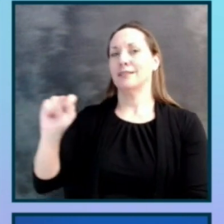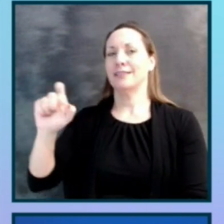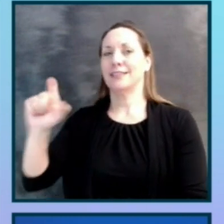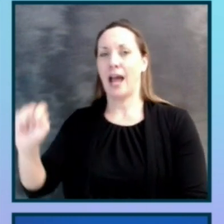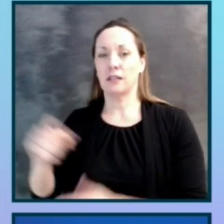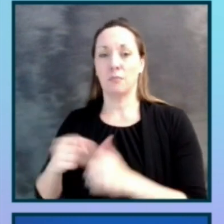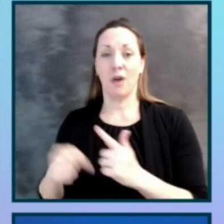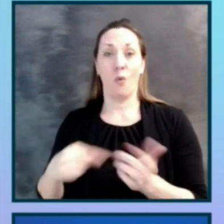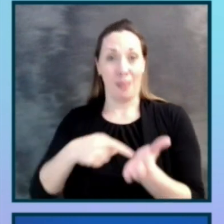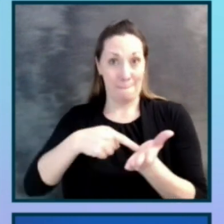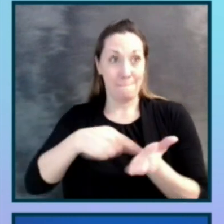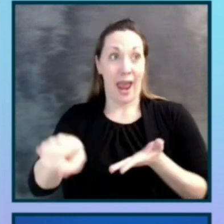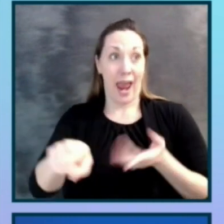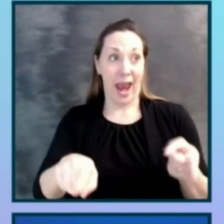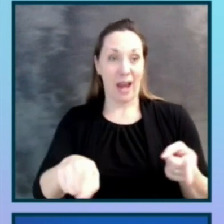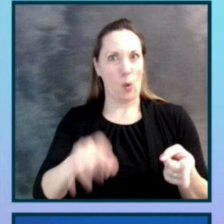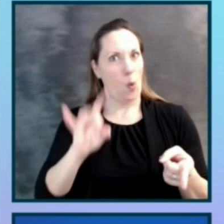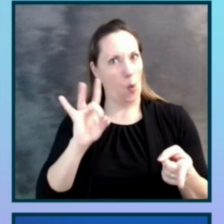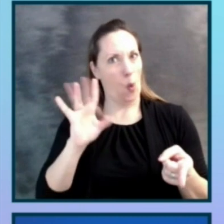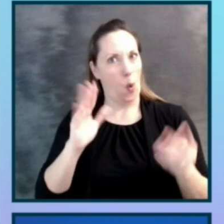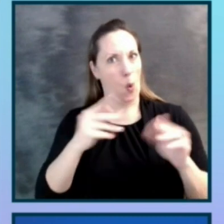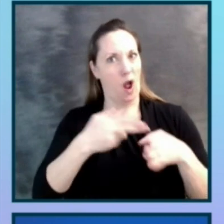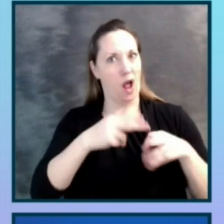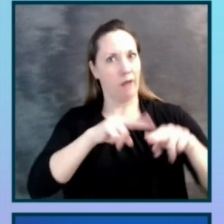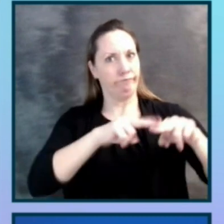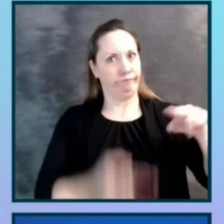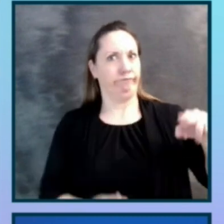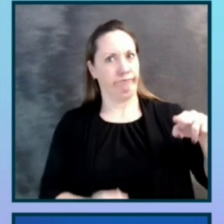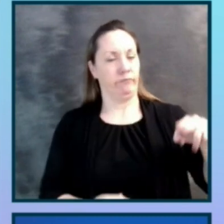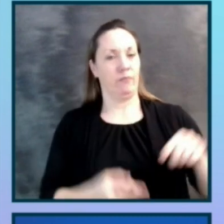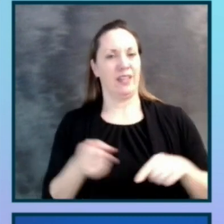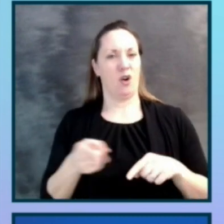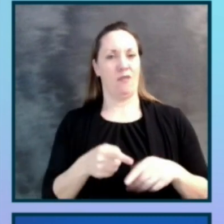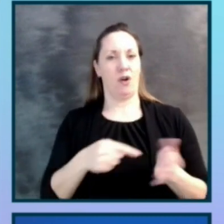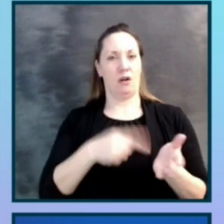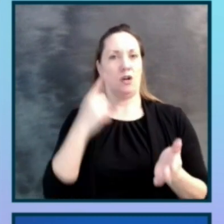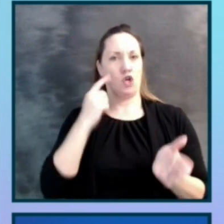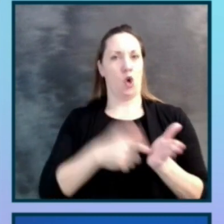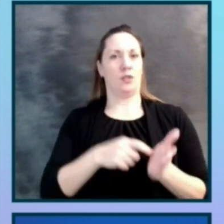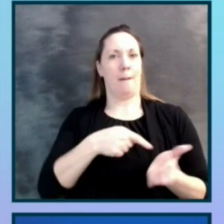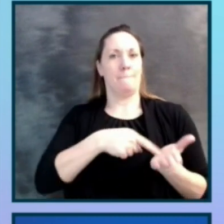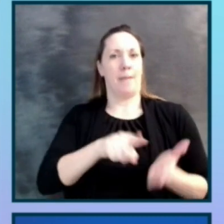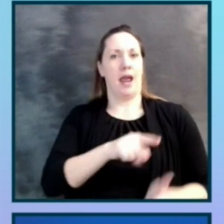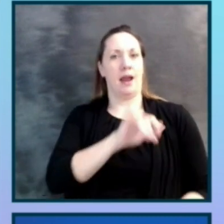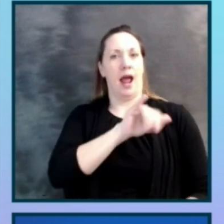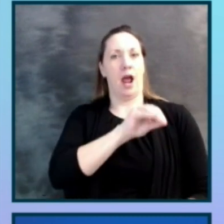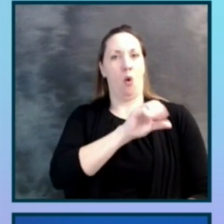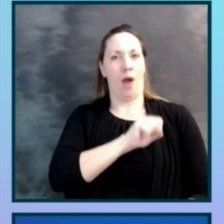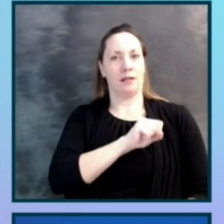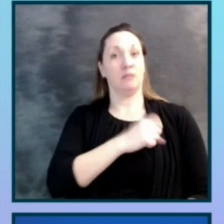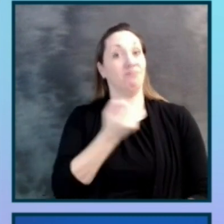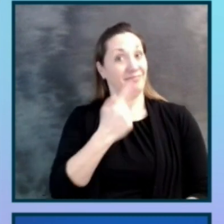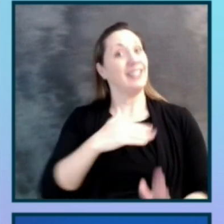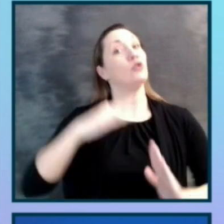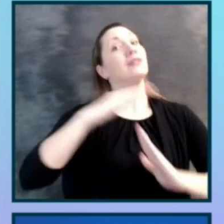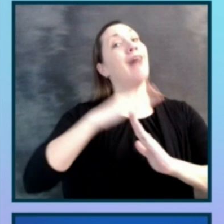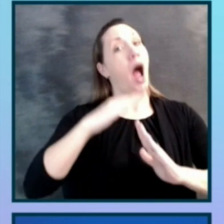there was a massive drop off and over there on the paid iOS app side, and this is the top so these are the top apps,